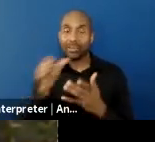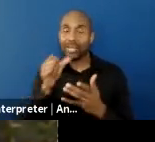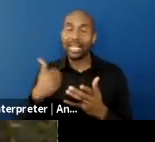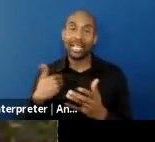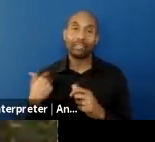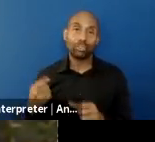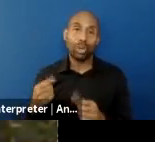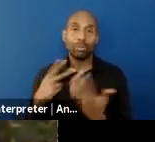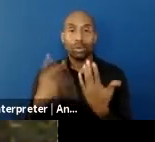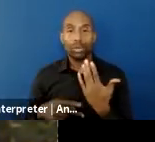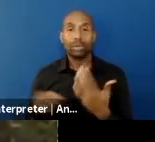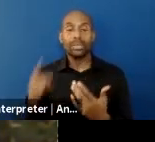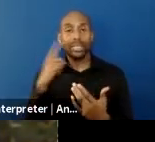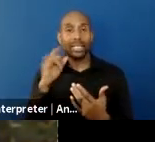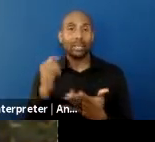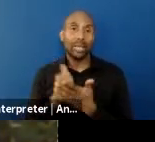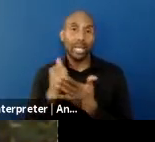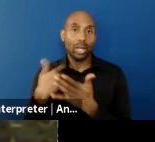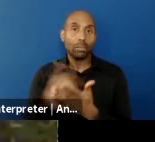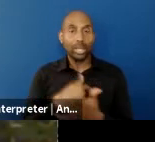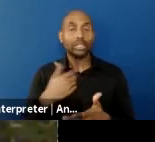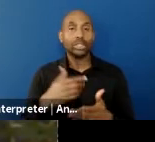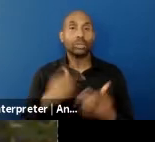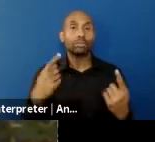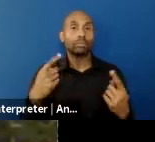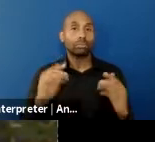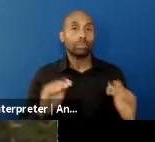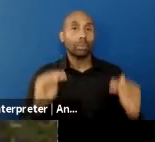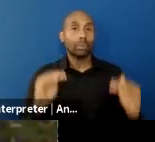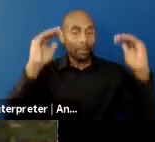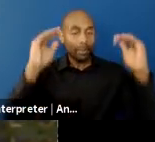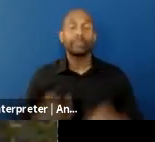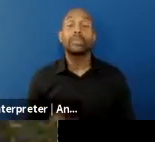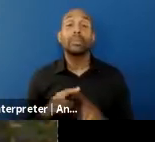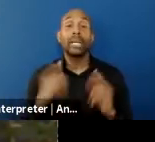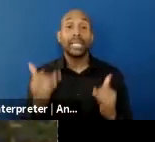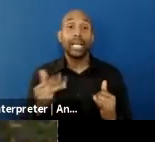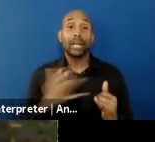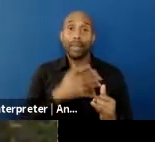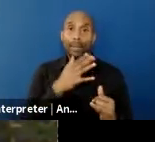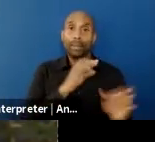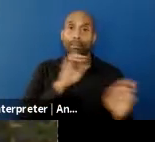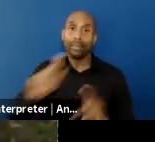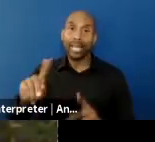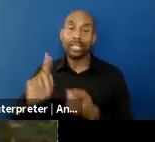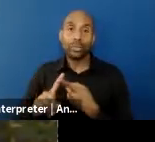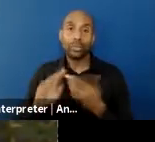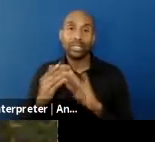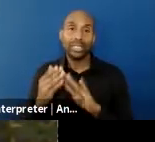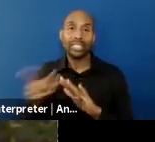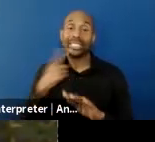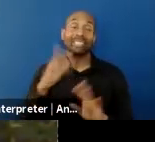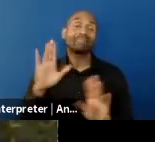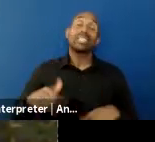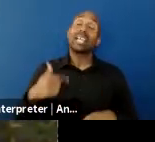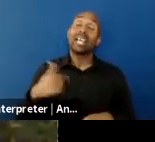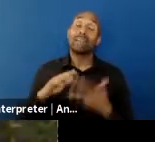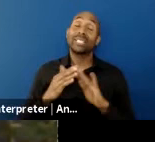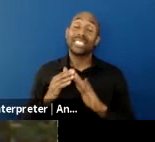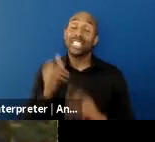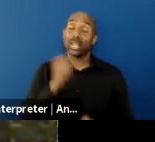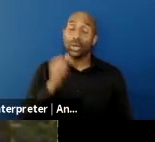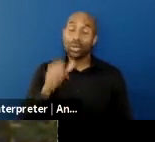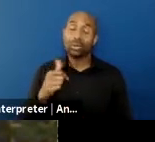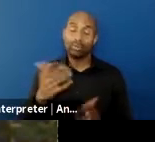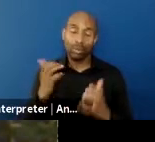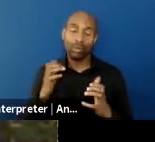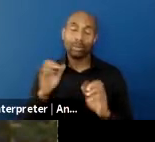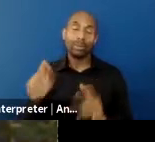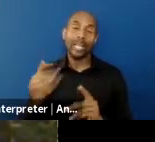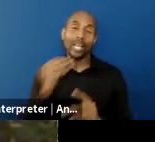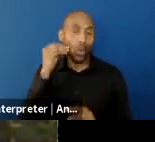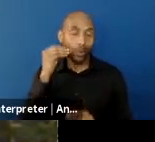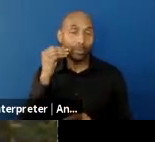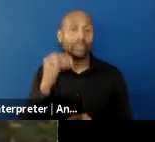But now she moved back to the city to be home.